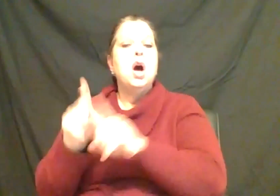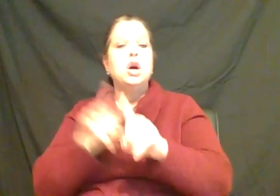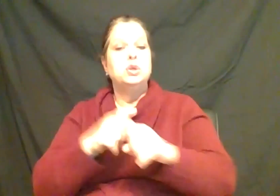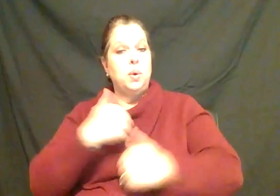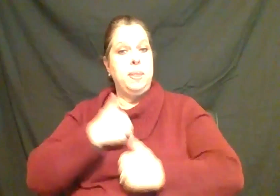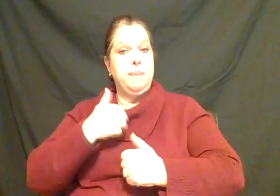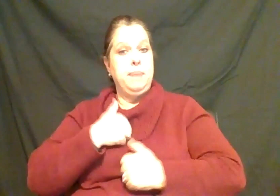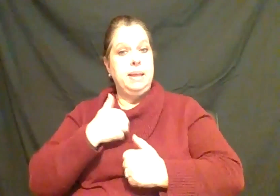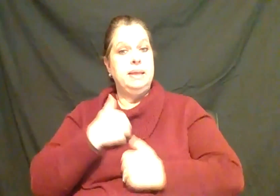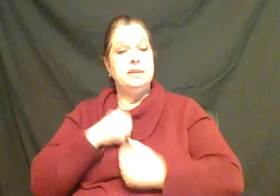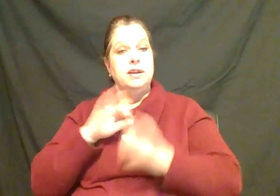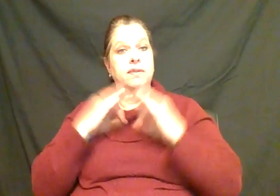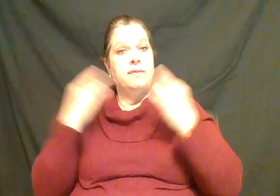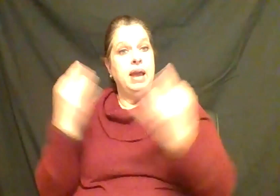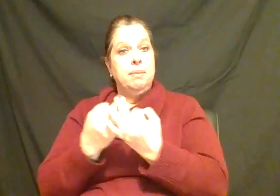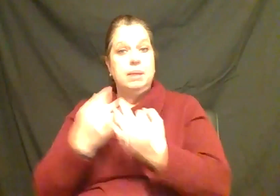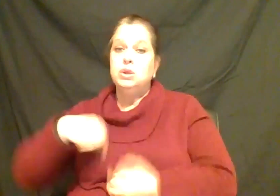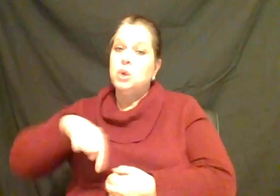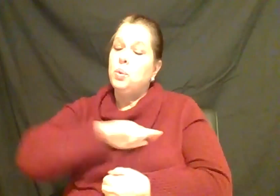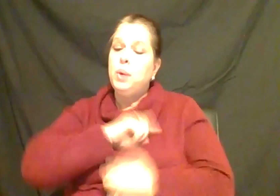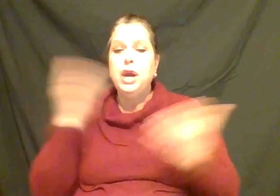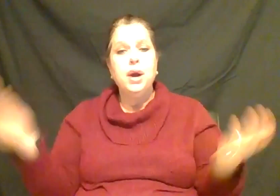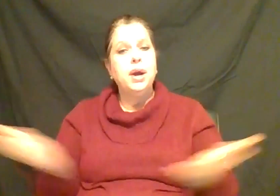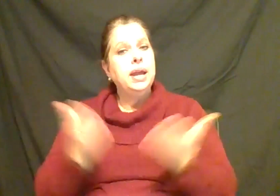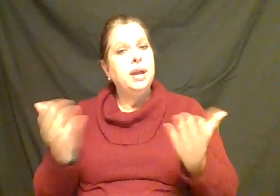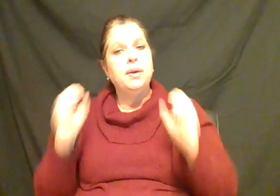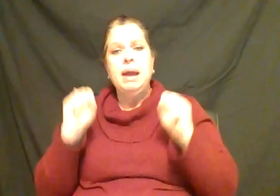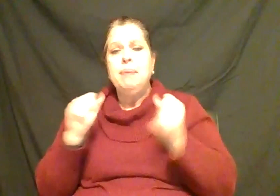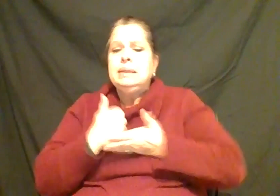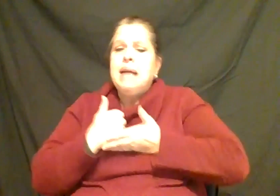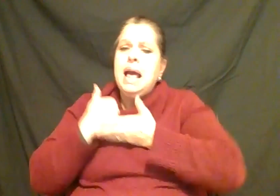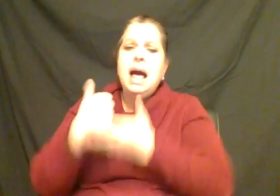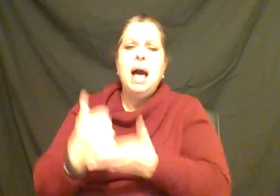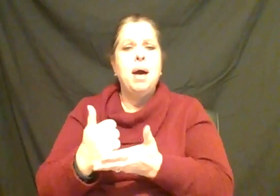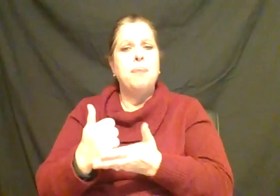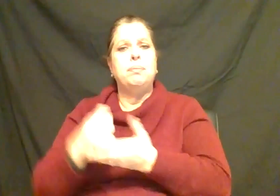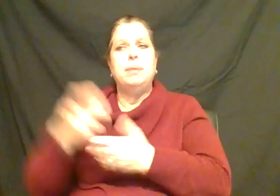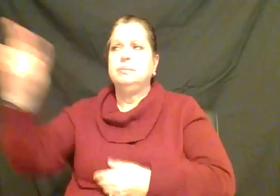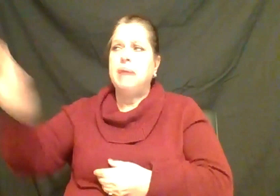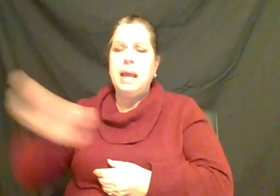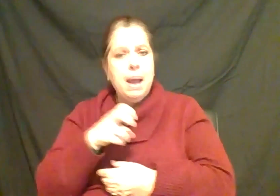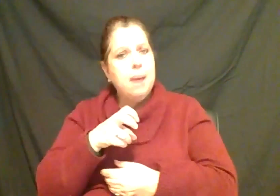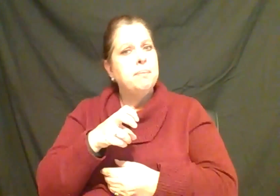is that we're we are here and available to assist as families transition in and when made aware